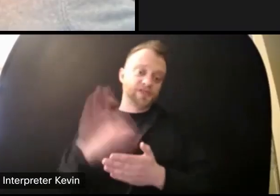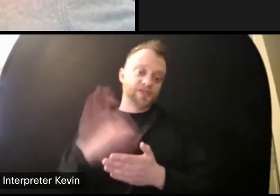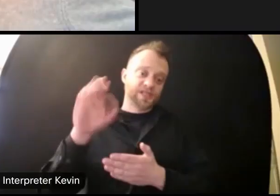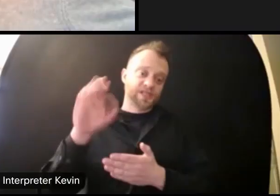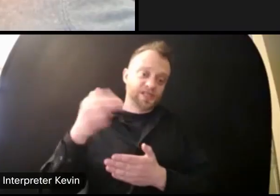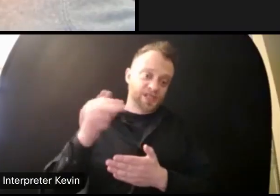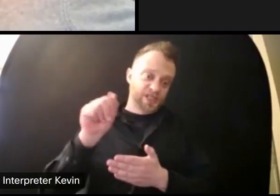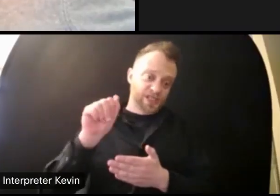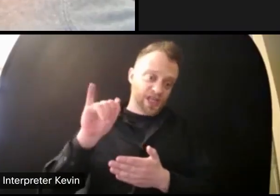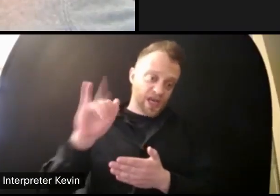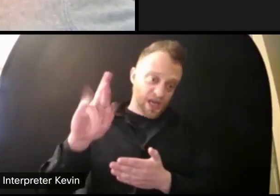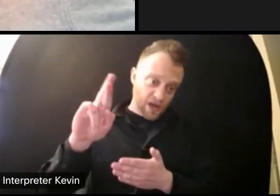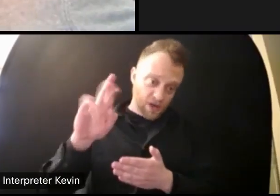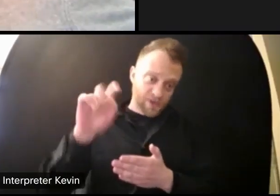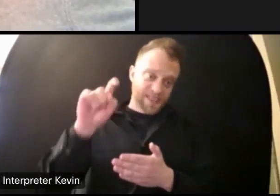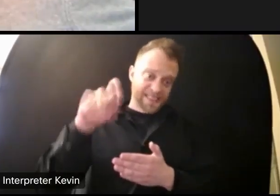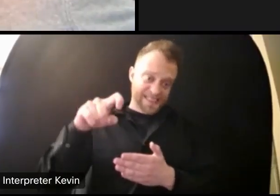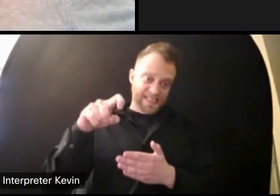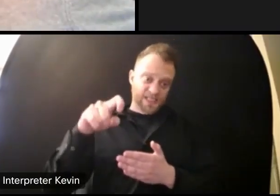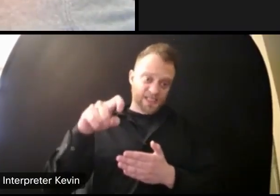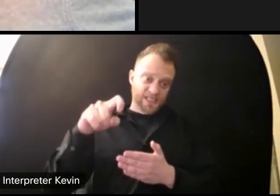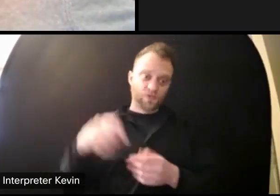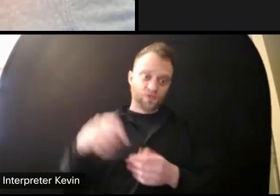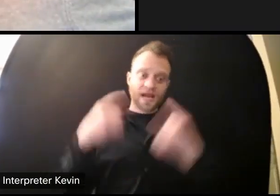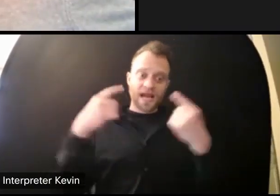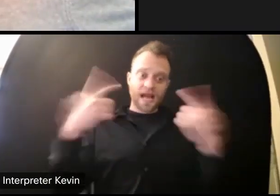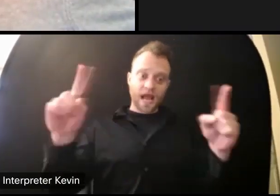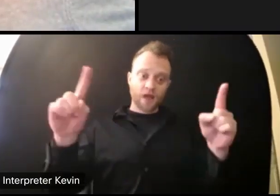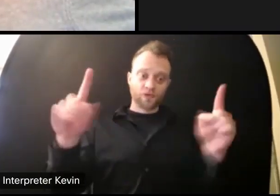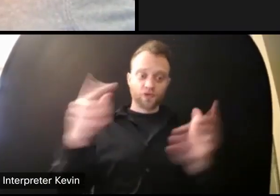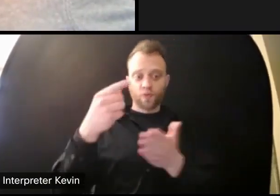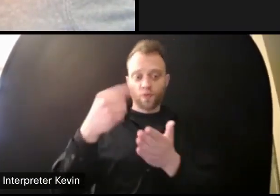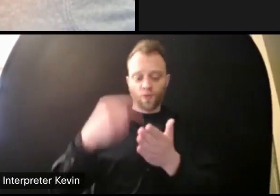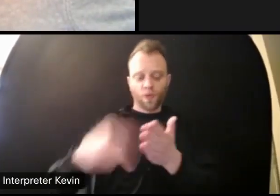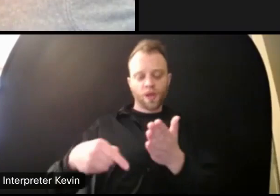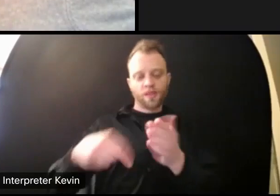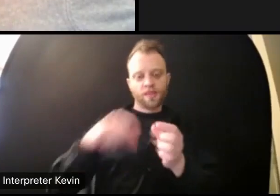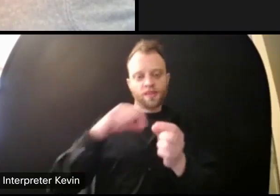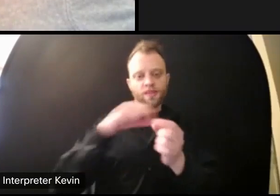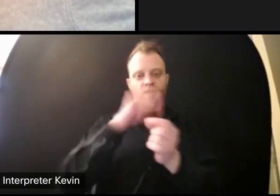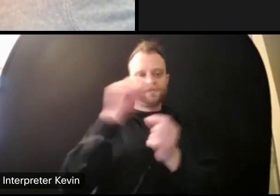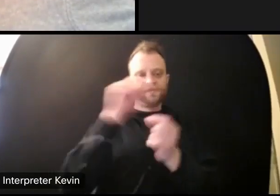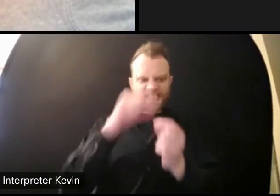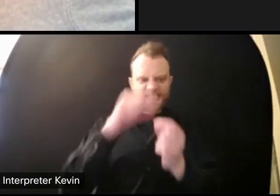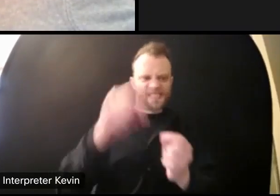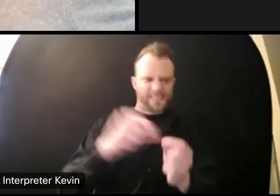announce what the individual items are and they may give a one or two sentence description of